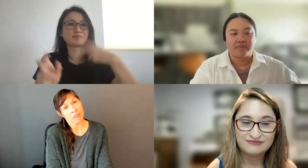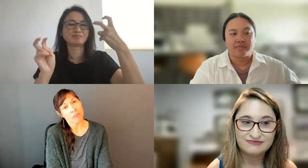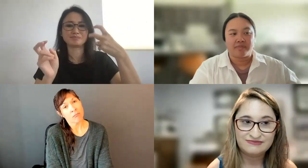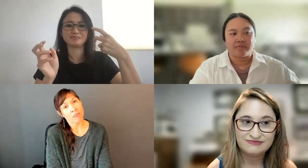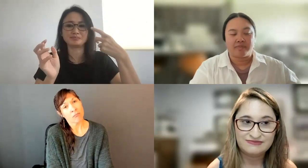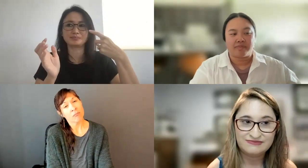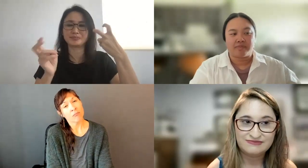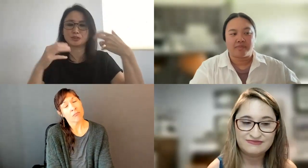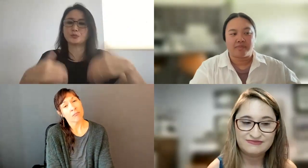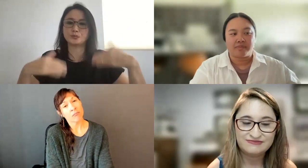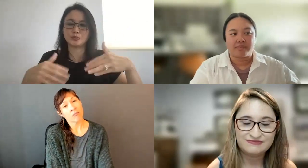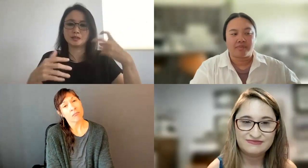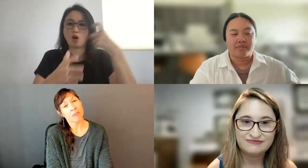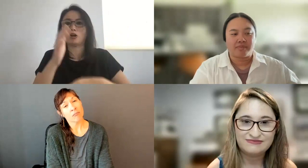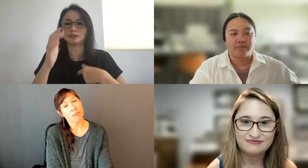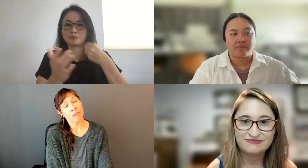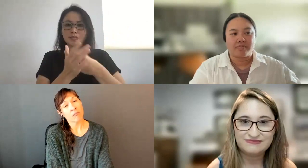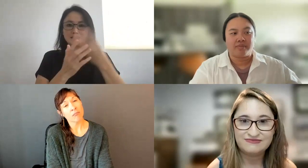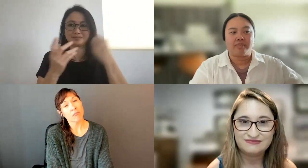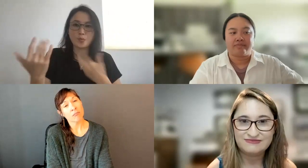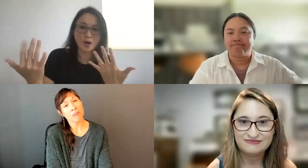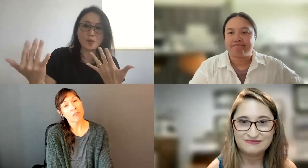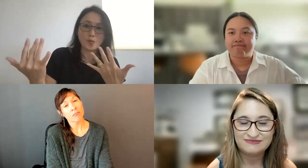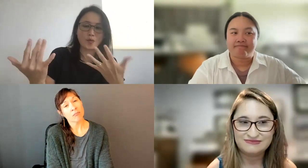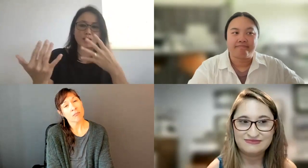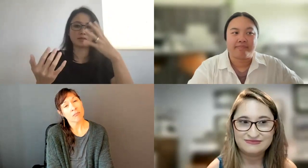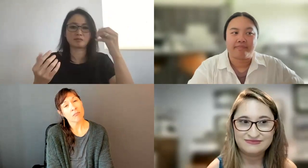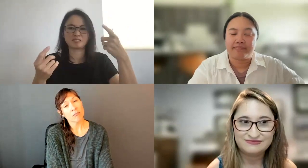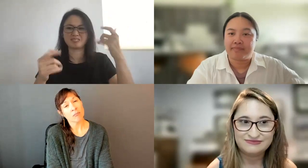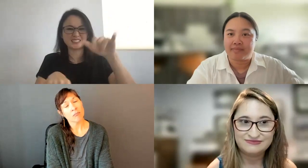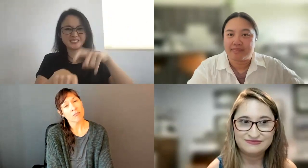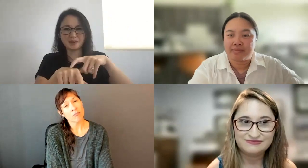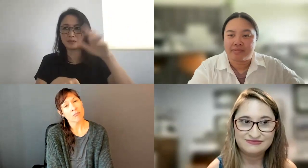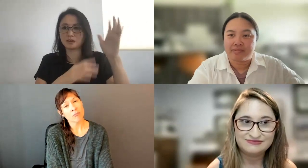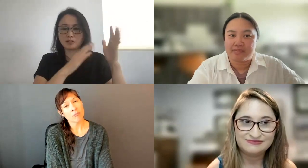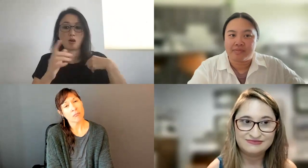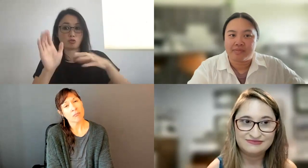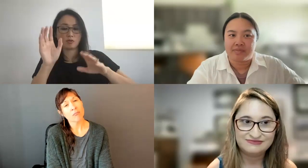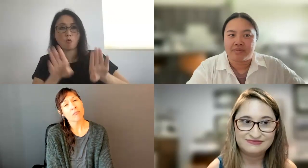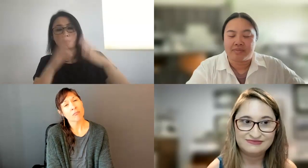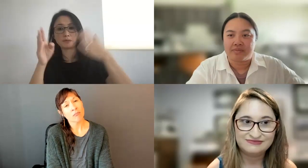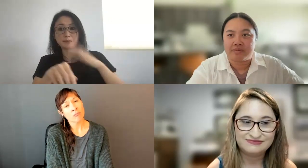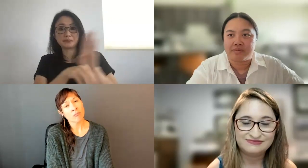instead of just keeping guessing as what the product is. I mean it cost me money and time and really,